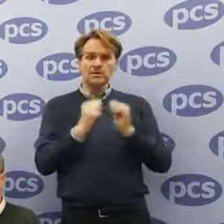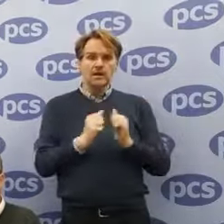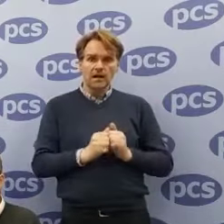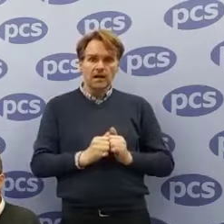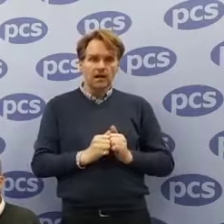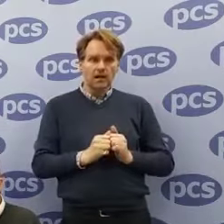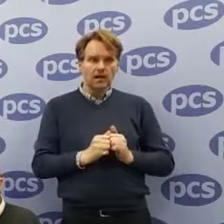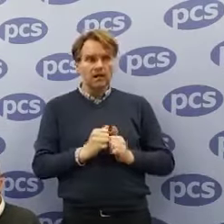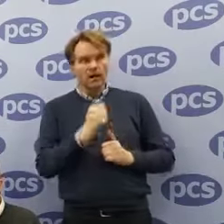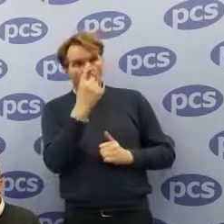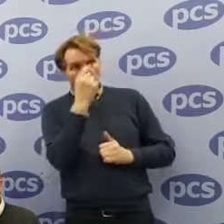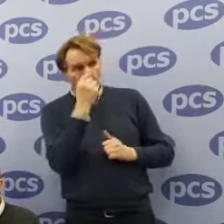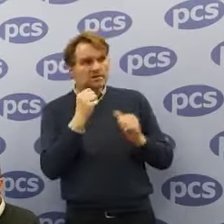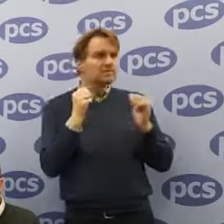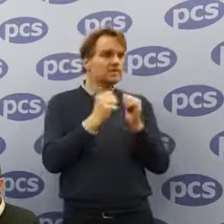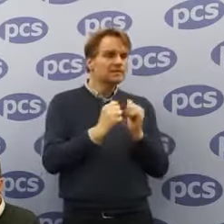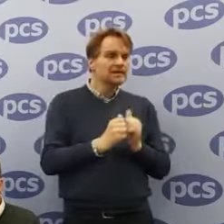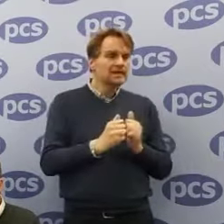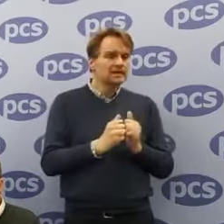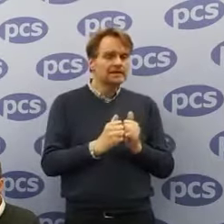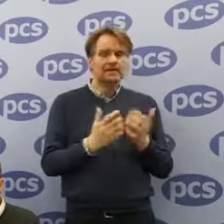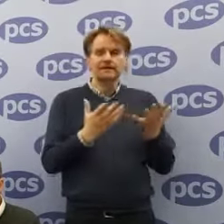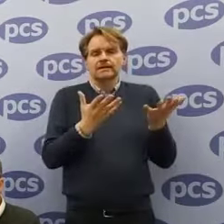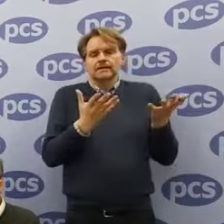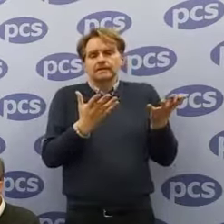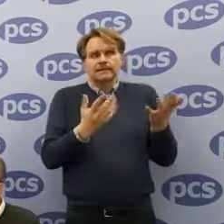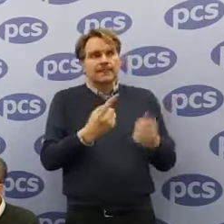know is in any circumstance the government needs civil servants more